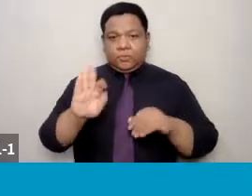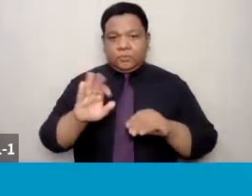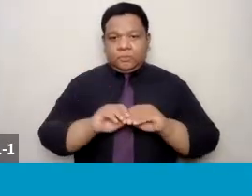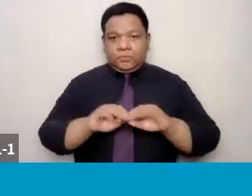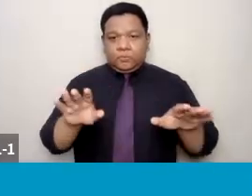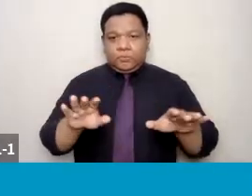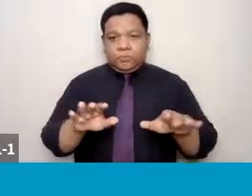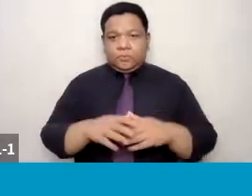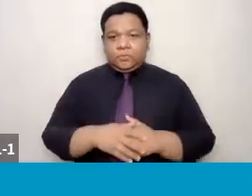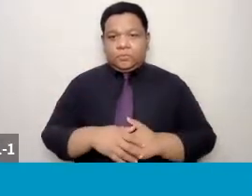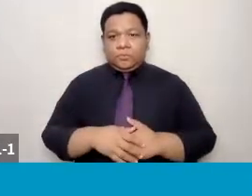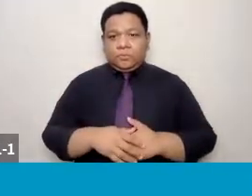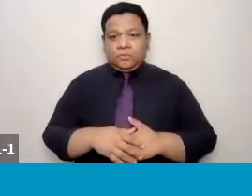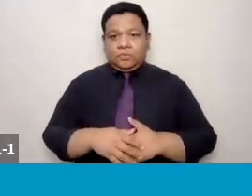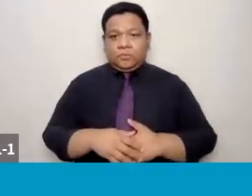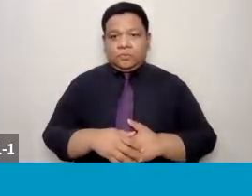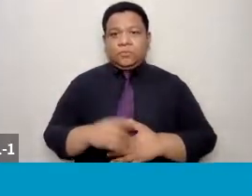Ah, I see we’re on Facebook live.